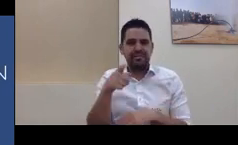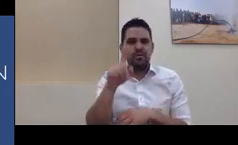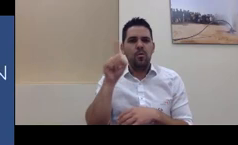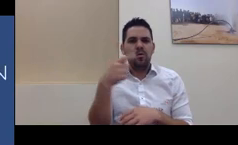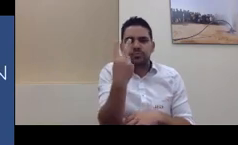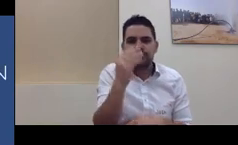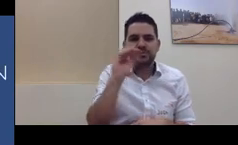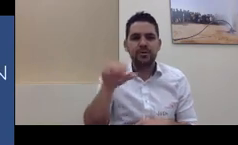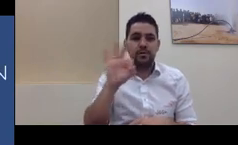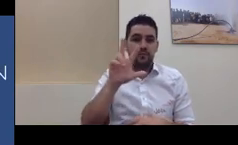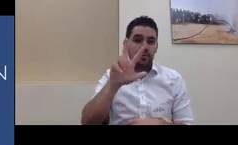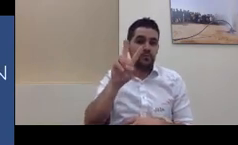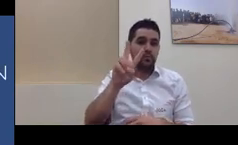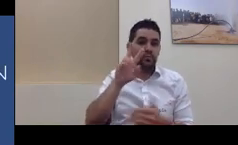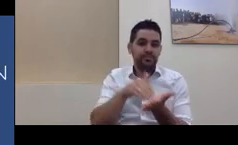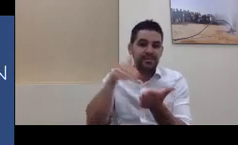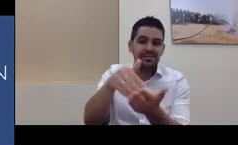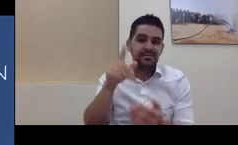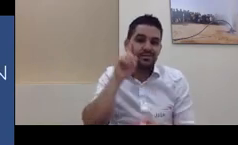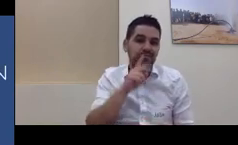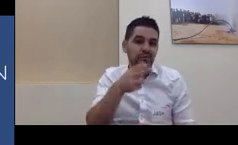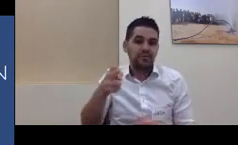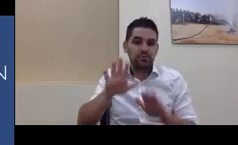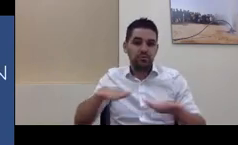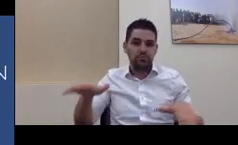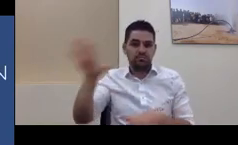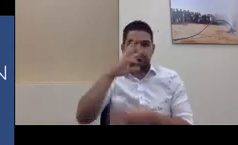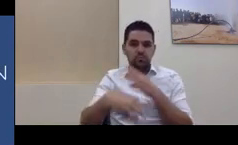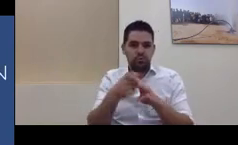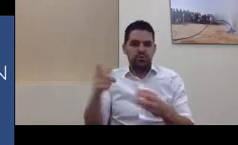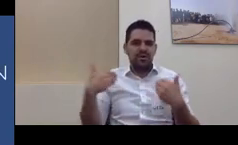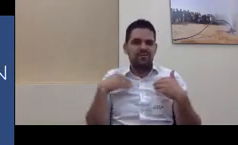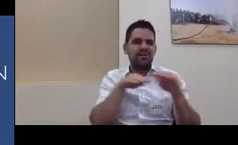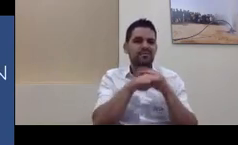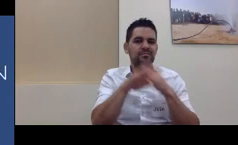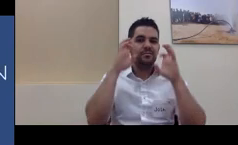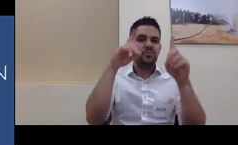Really, only 2% of 32,000,000 deaf and hard of hearing children all over the world